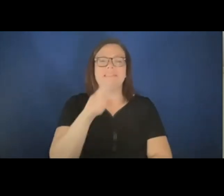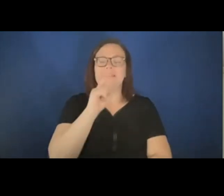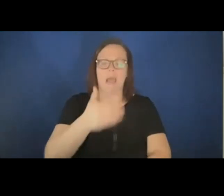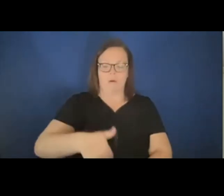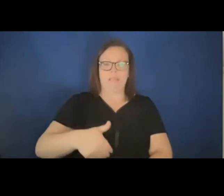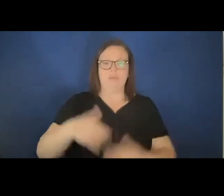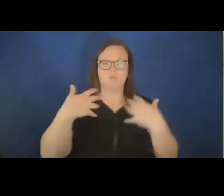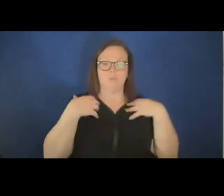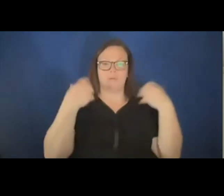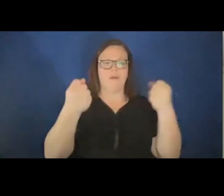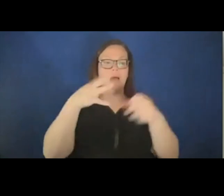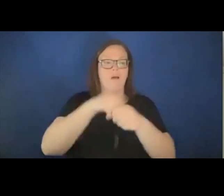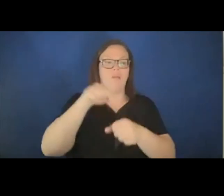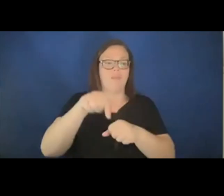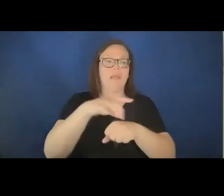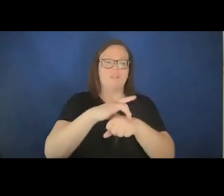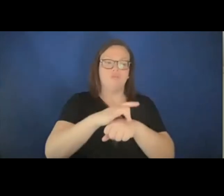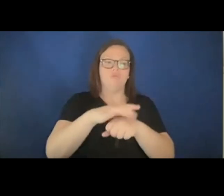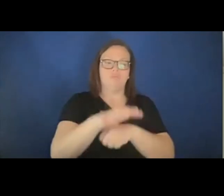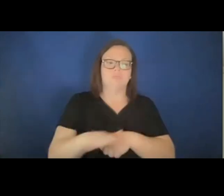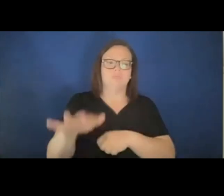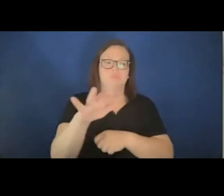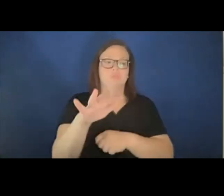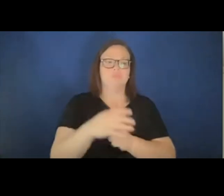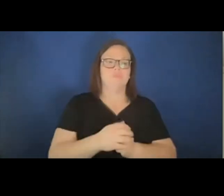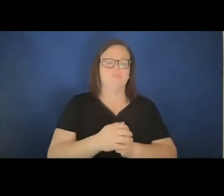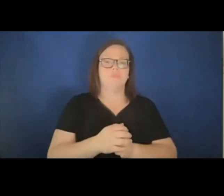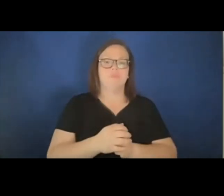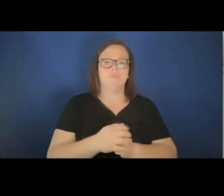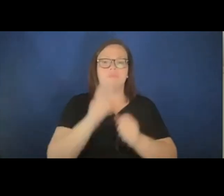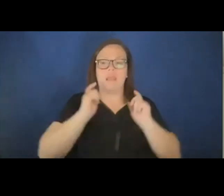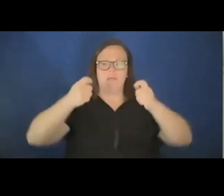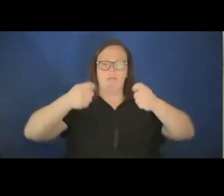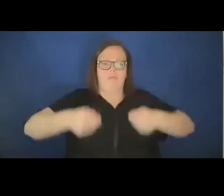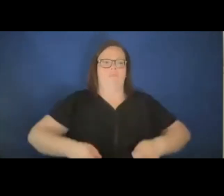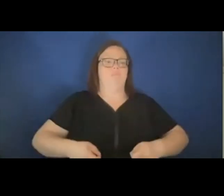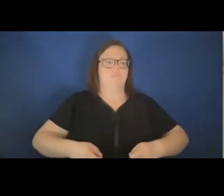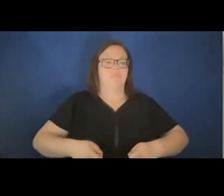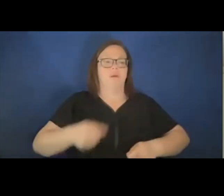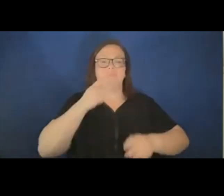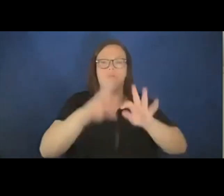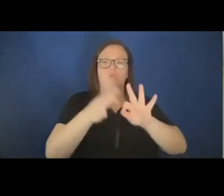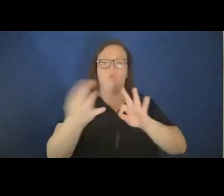on this geopolitical patchwork cloak worn threadbare but sewn up again. Thank you